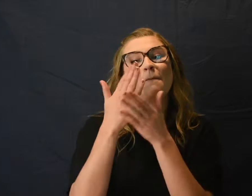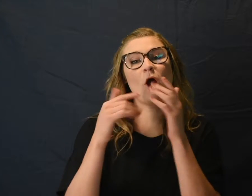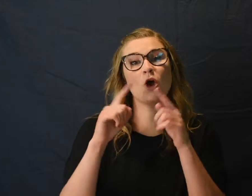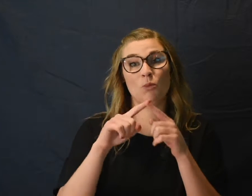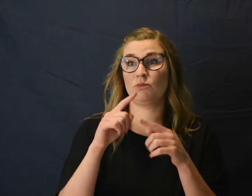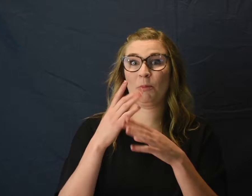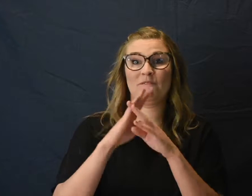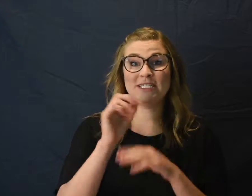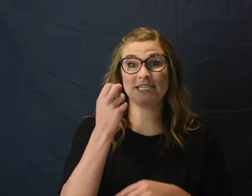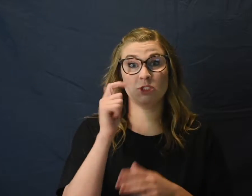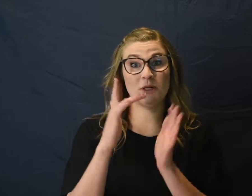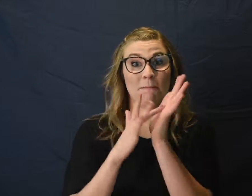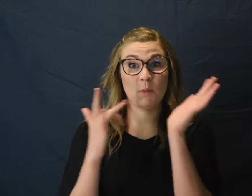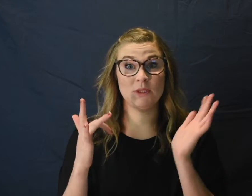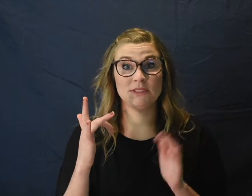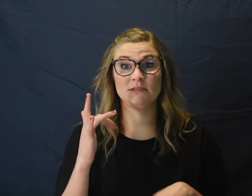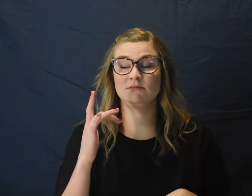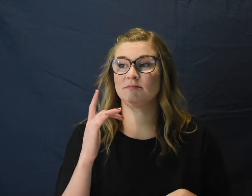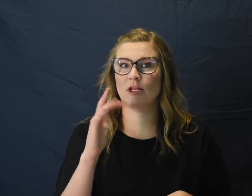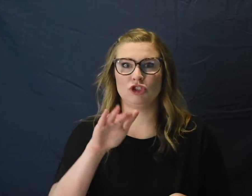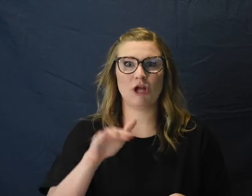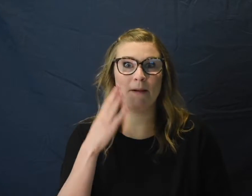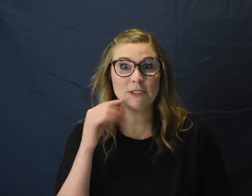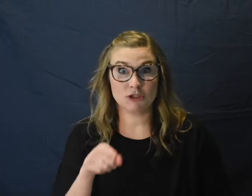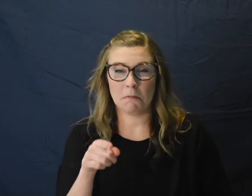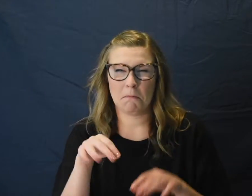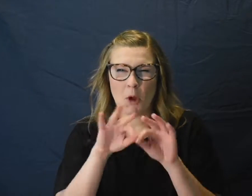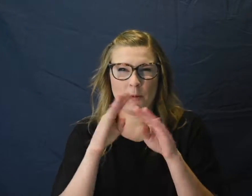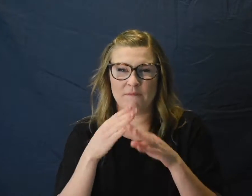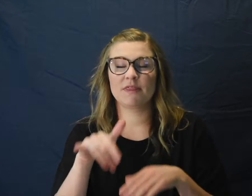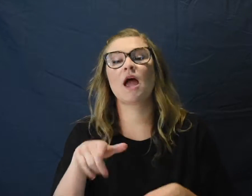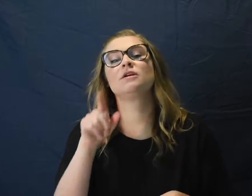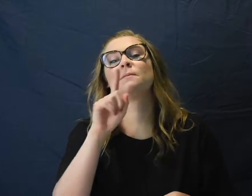An important part to remember to prevent child sexual abuse